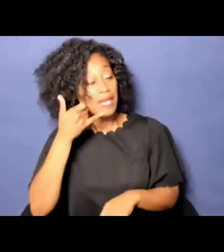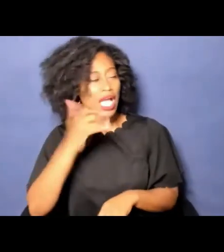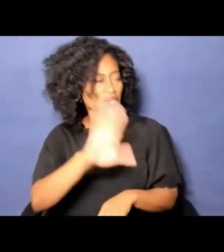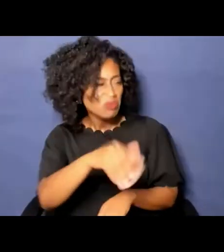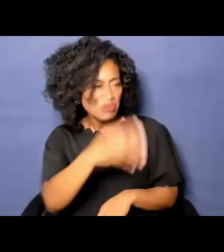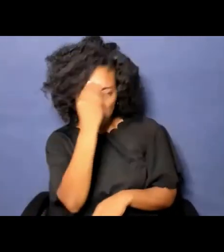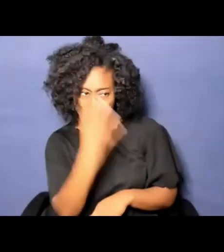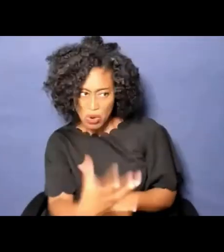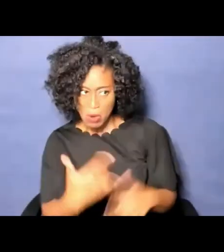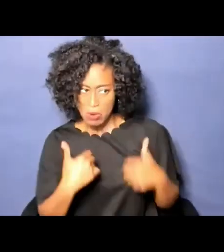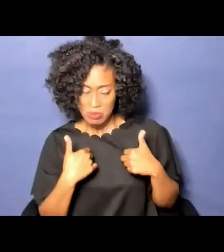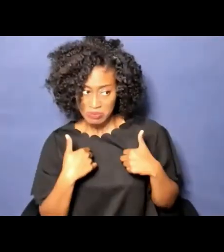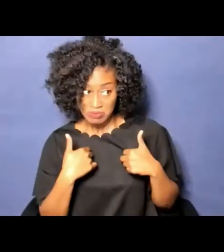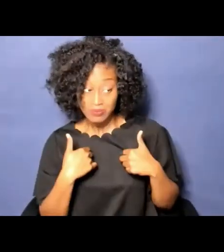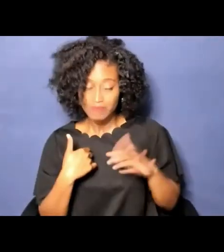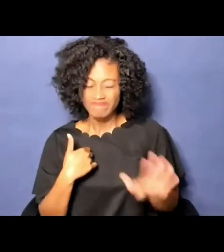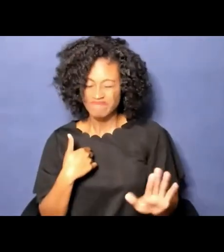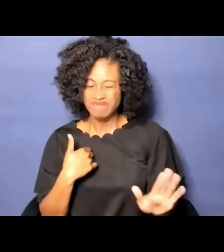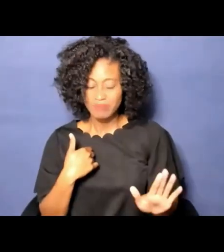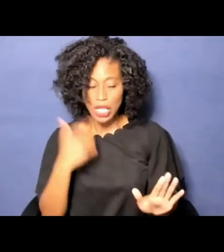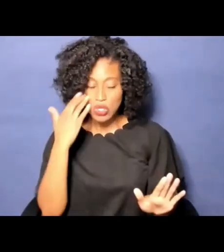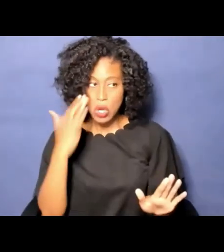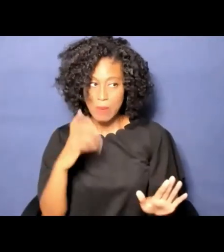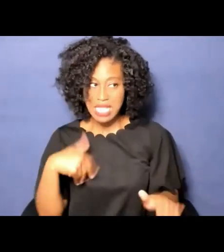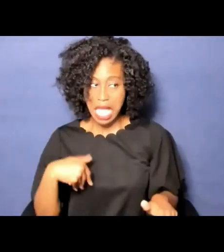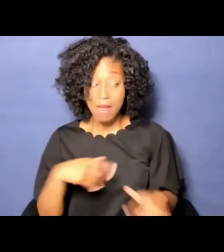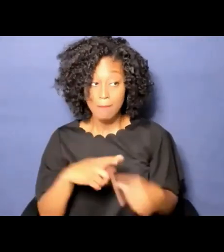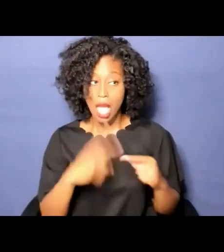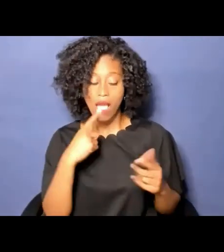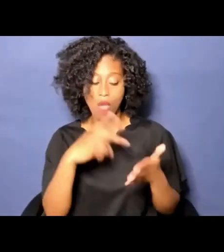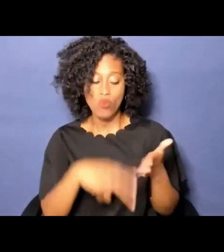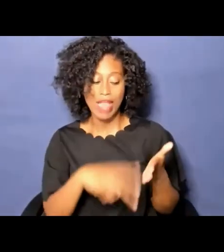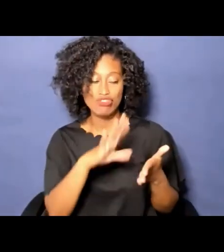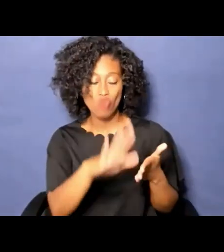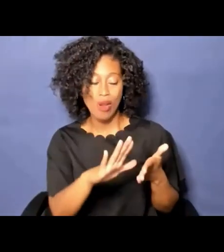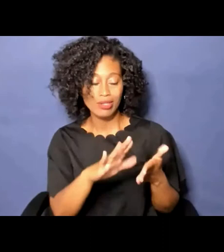but I read and was deeply influenced by your Journal of higher education article